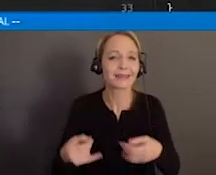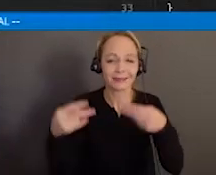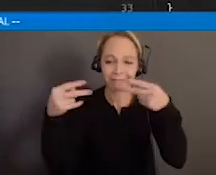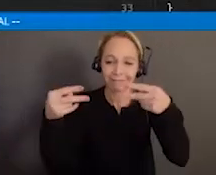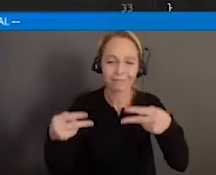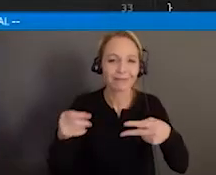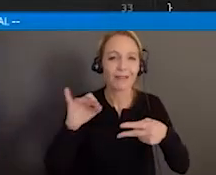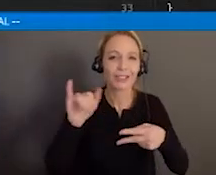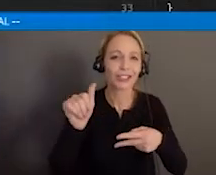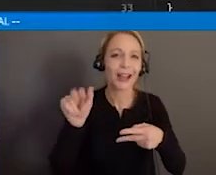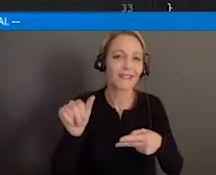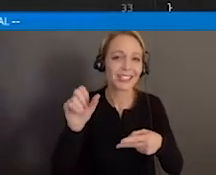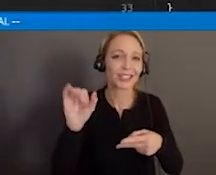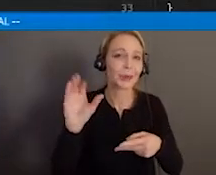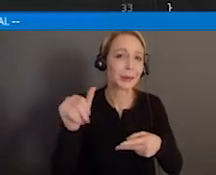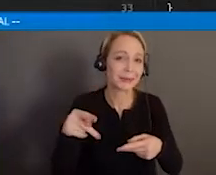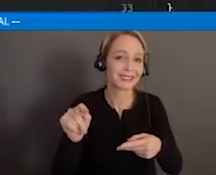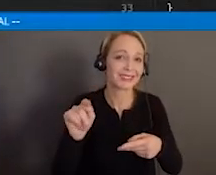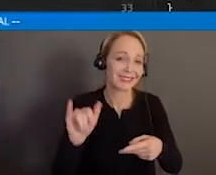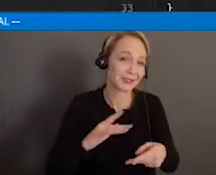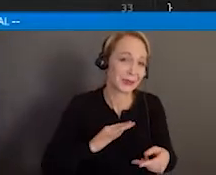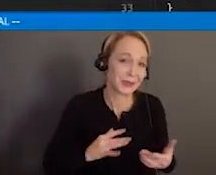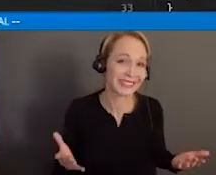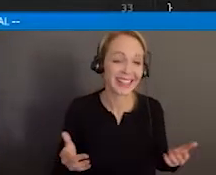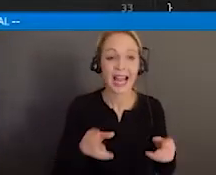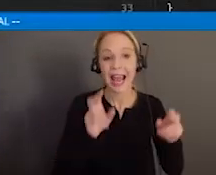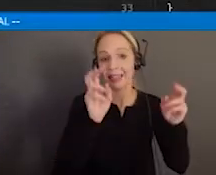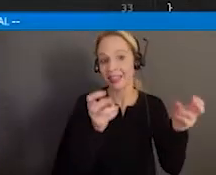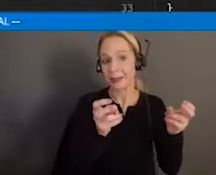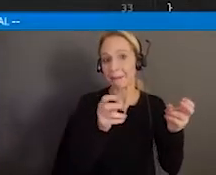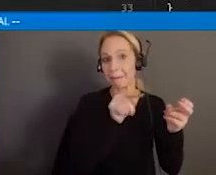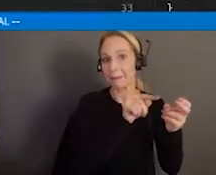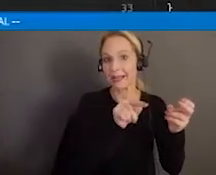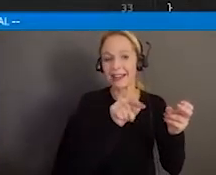ON THE THEME SIDE THIS IS BASIC, I HAVE A SINGLE